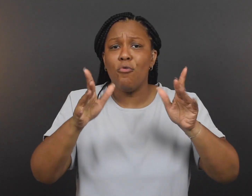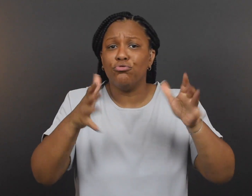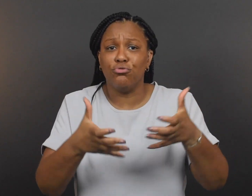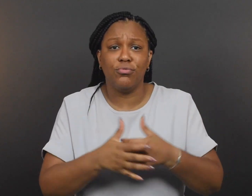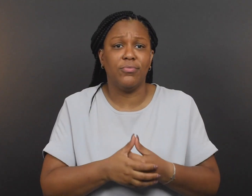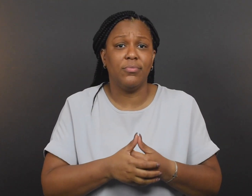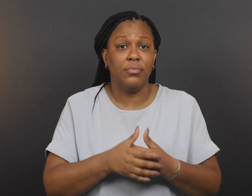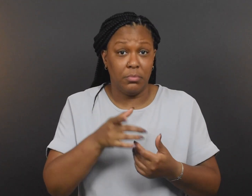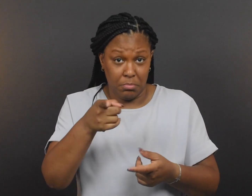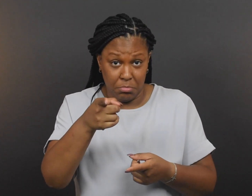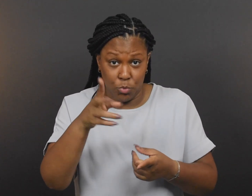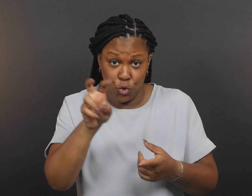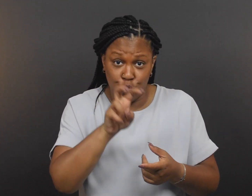and looked for signs of illness.